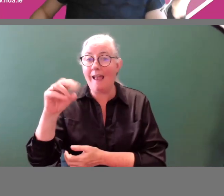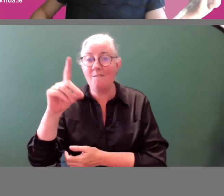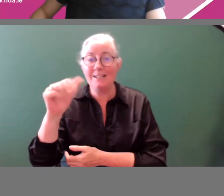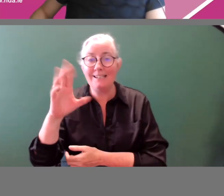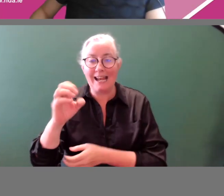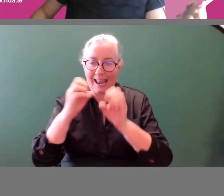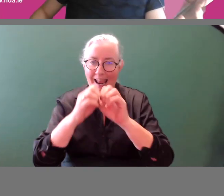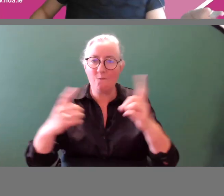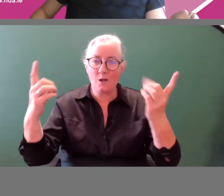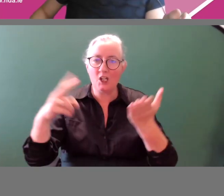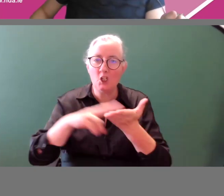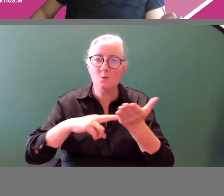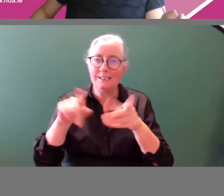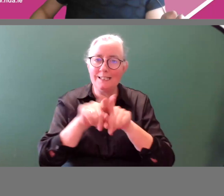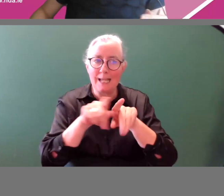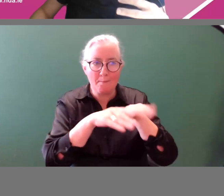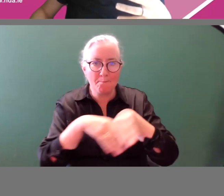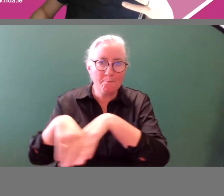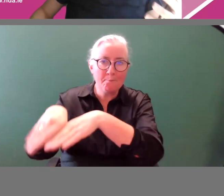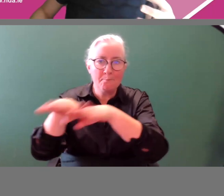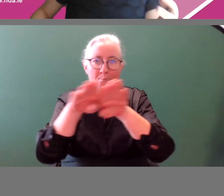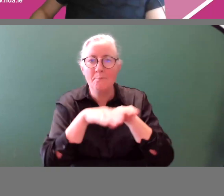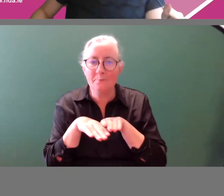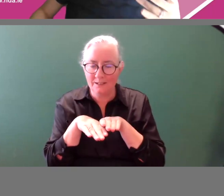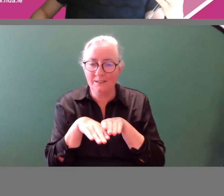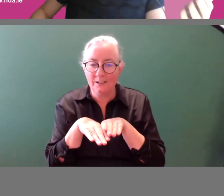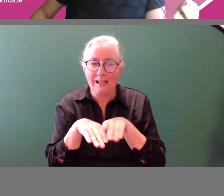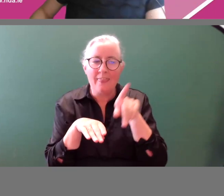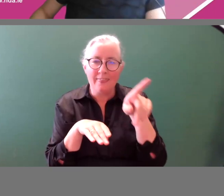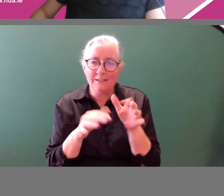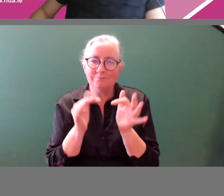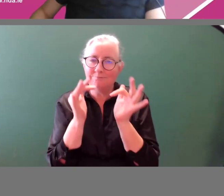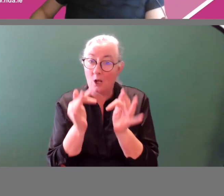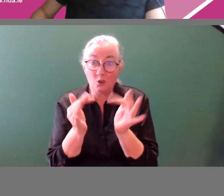and make the design appealing to all users. I would urge anybody who hasn’t been there to go